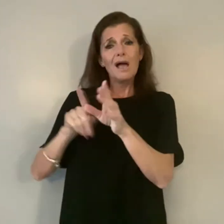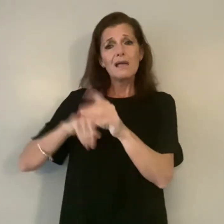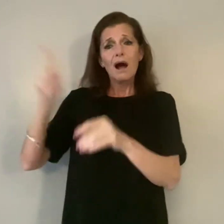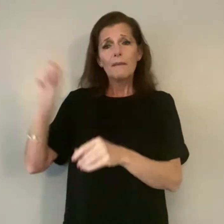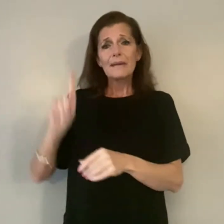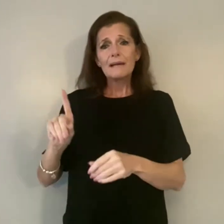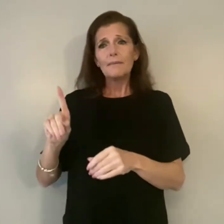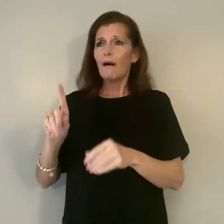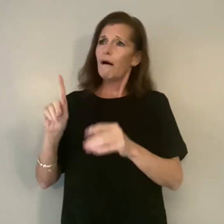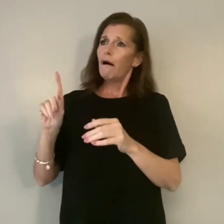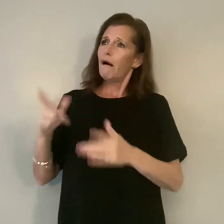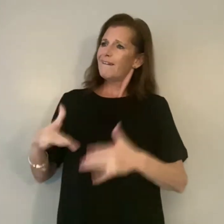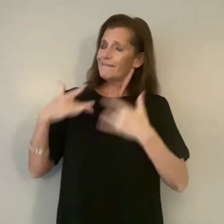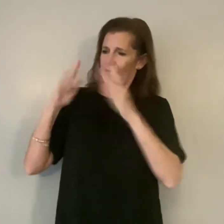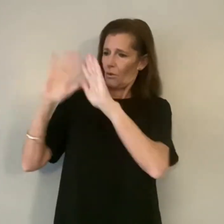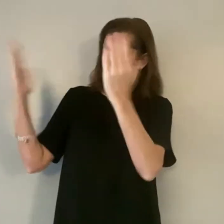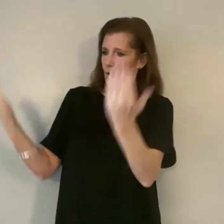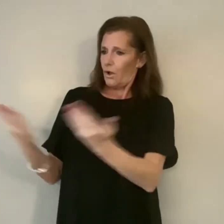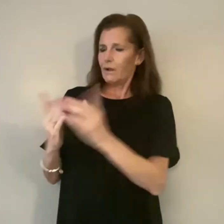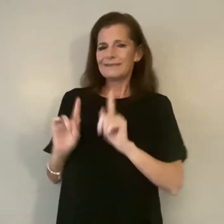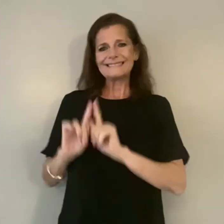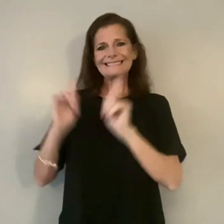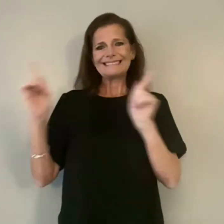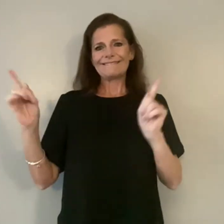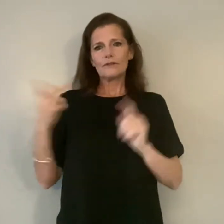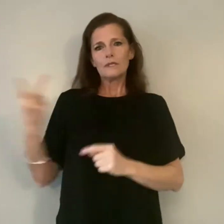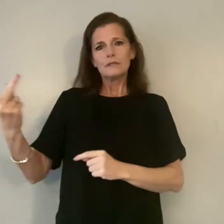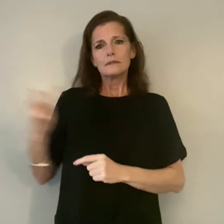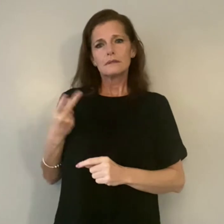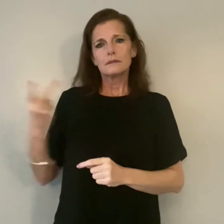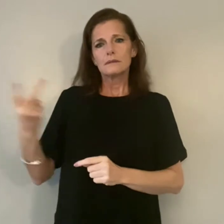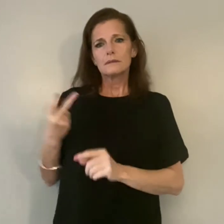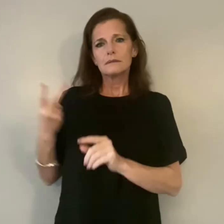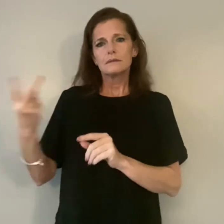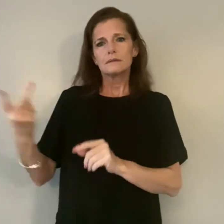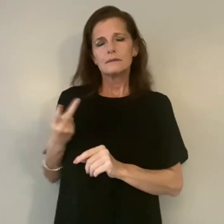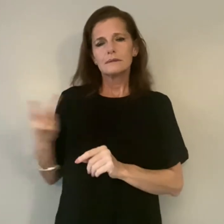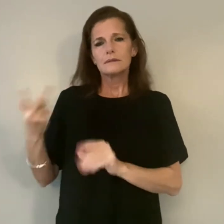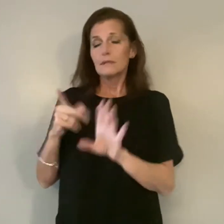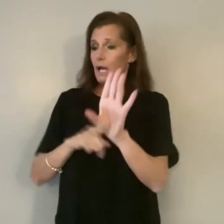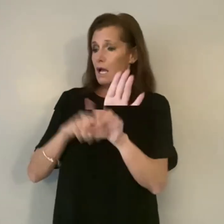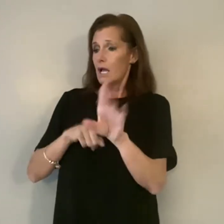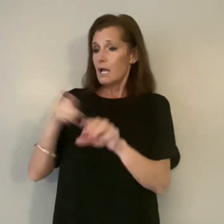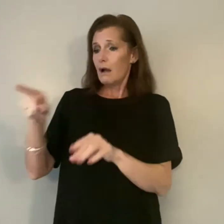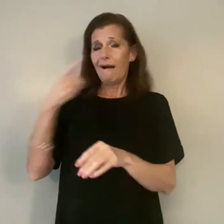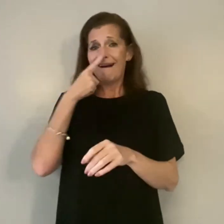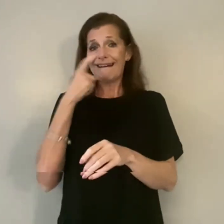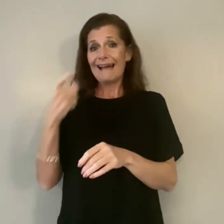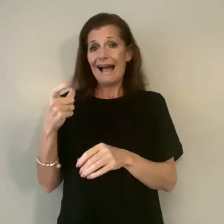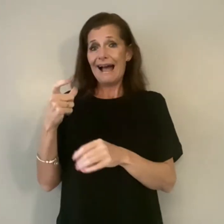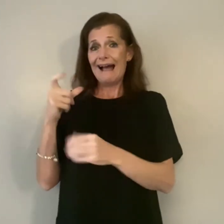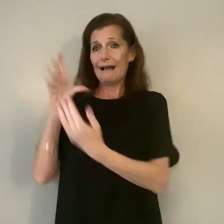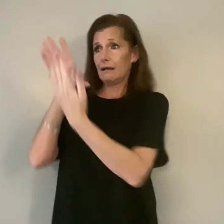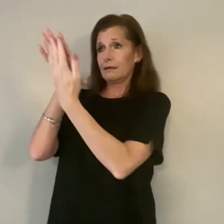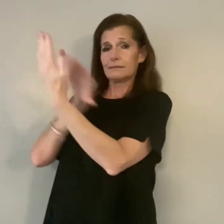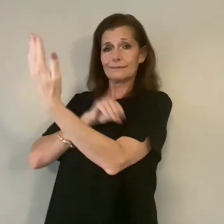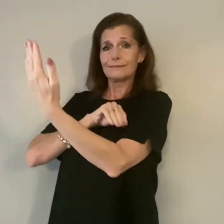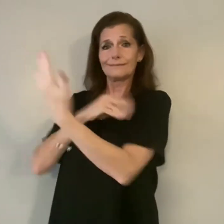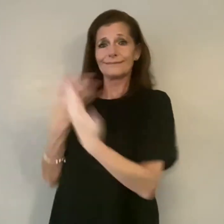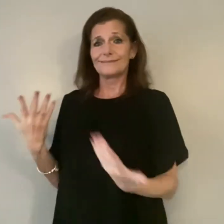that young people see the world somewhat differently. Young people can and often lead by example online